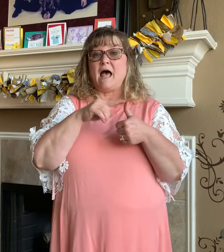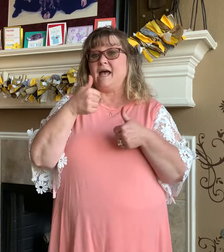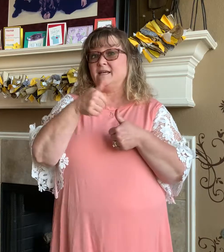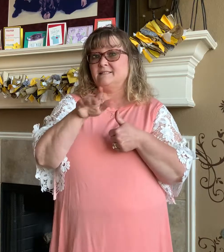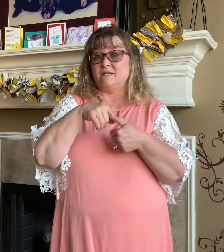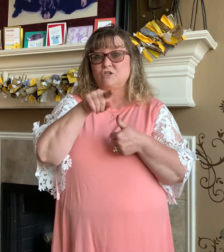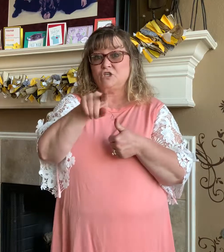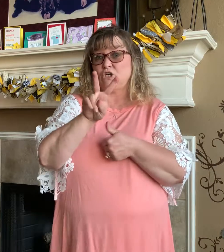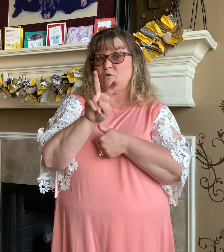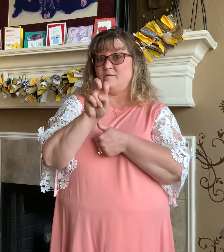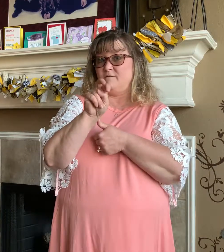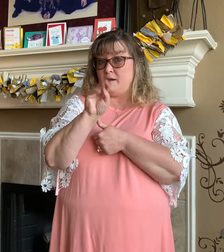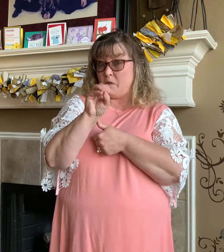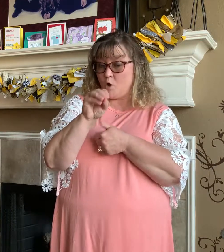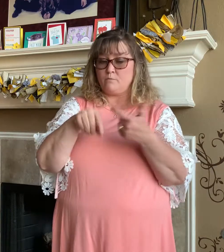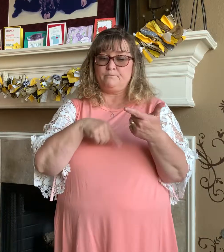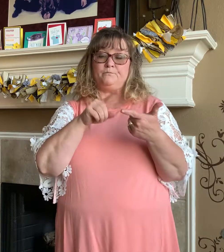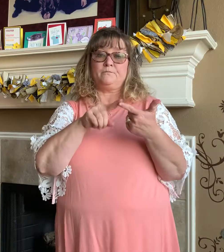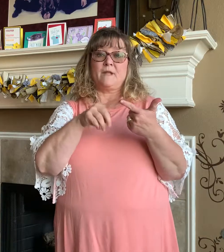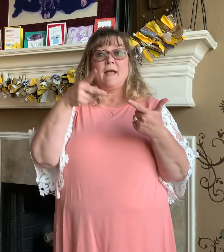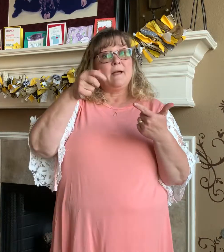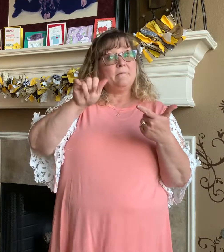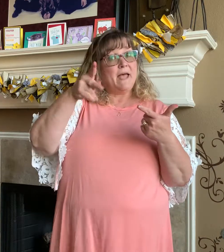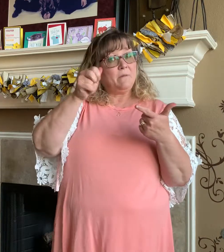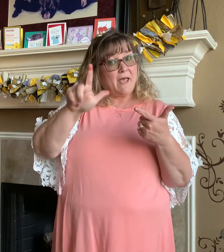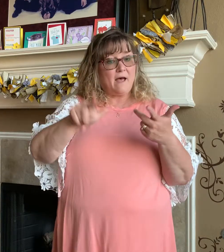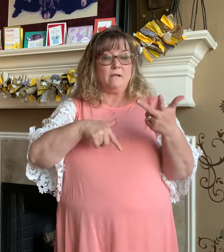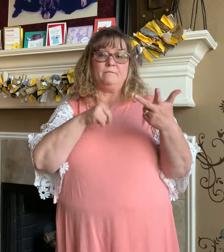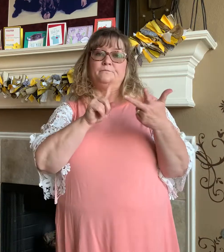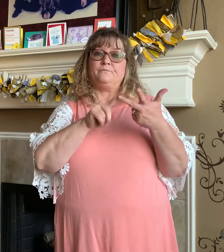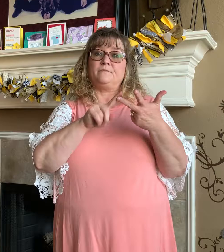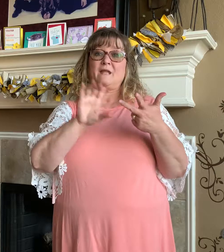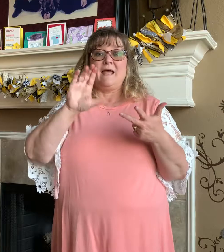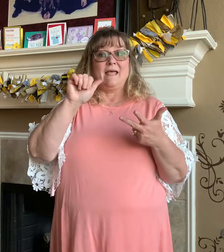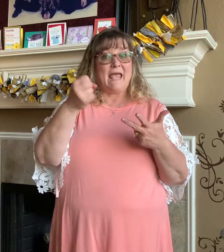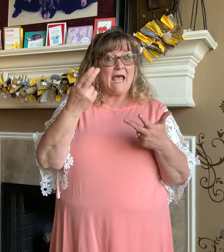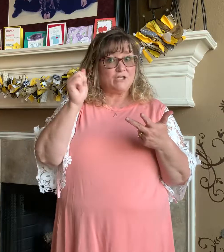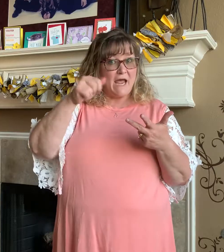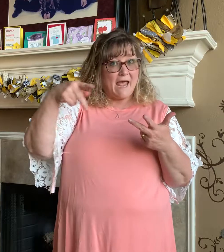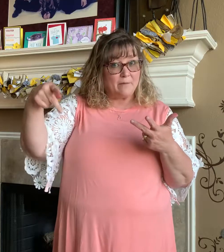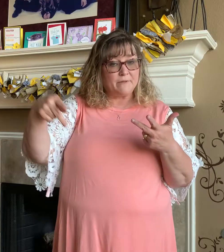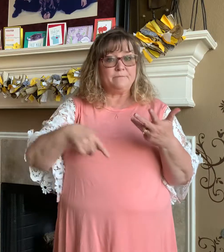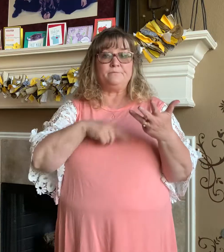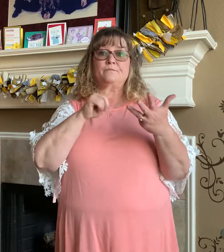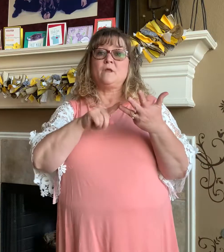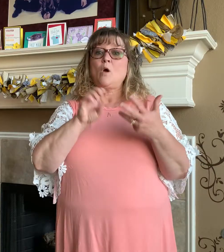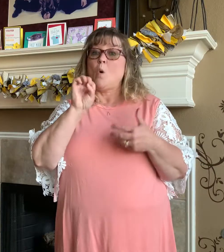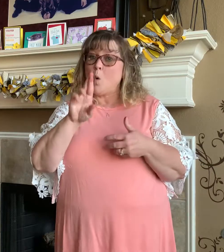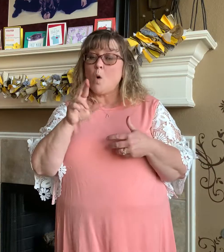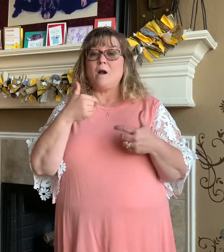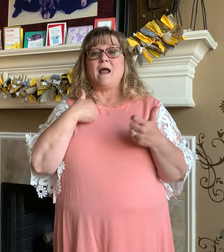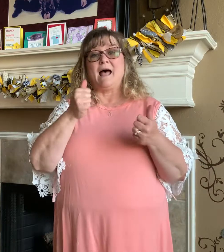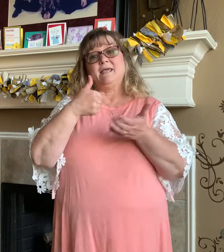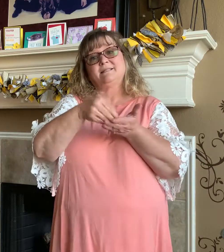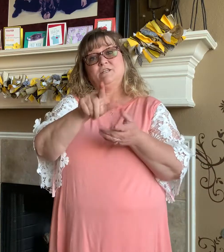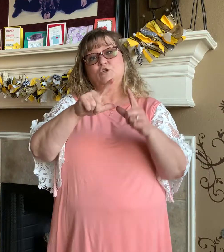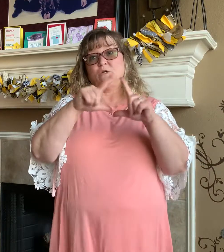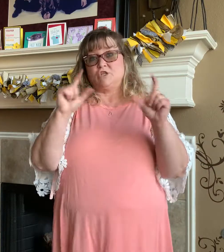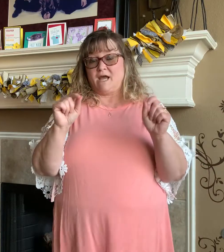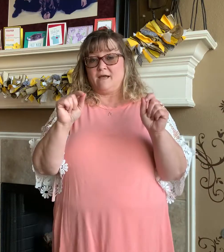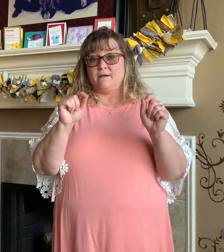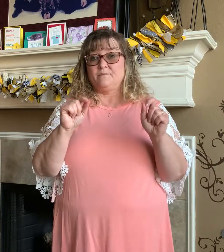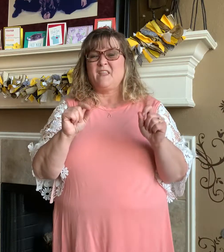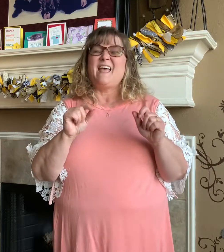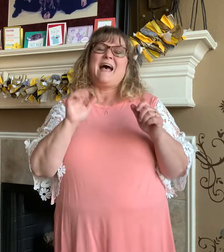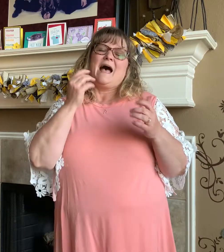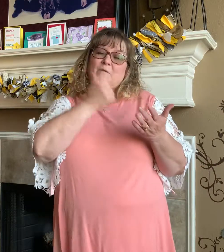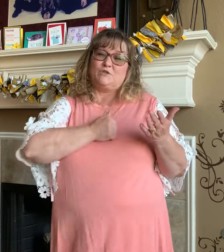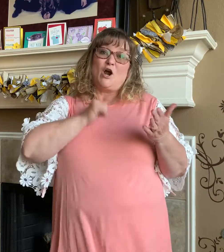can send it to you Venmo PayPal Cash App or I can send you a check I'm sorry